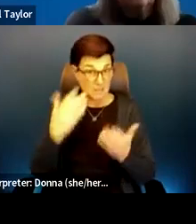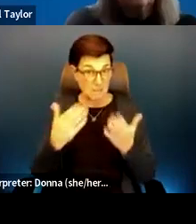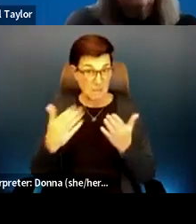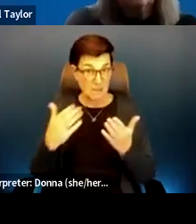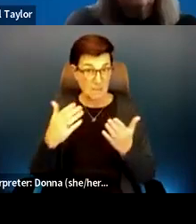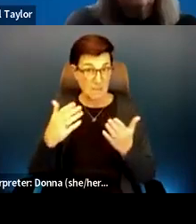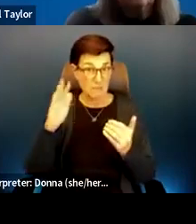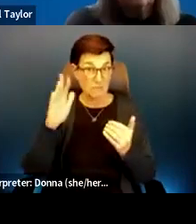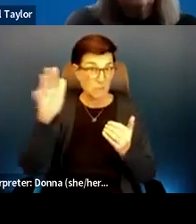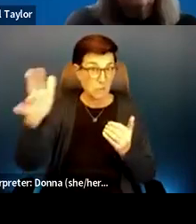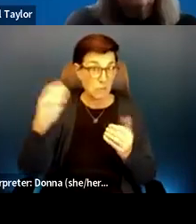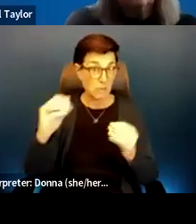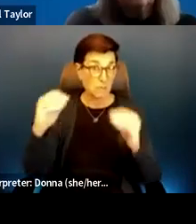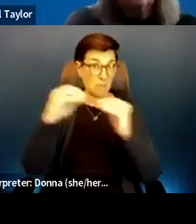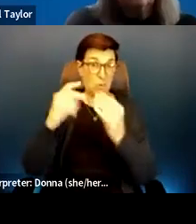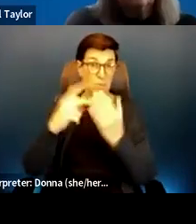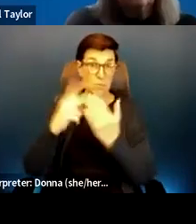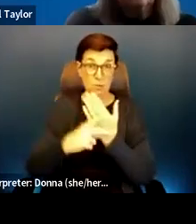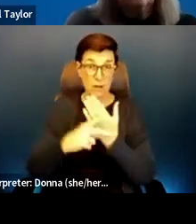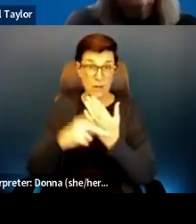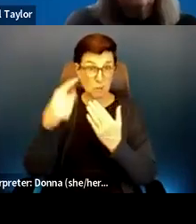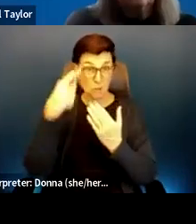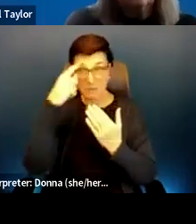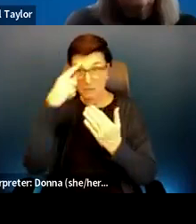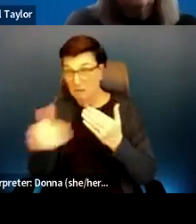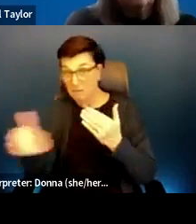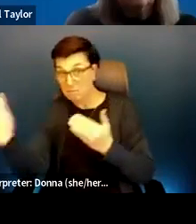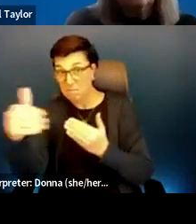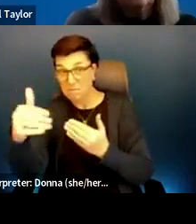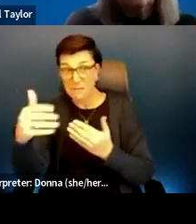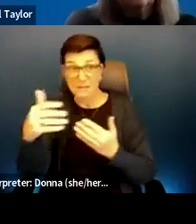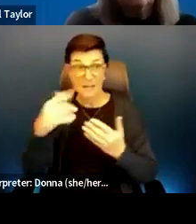One of the things that this is a good beginning to,